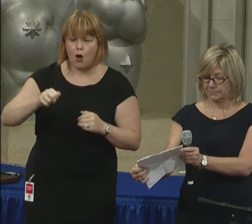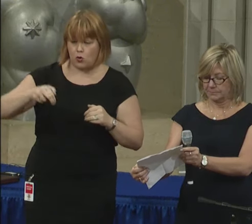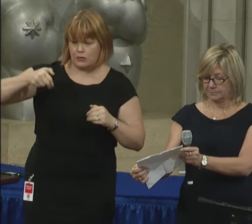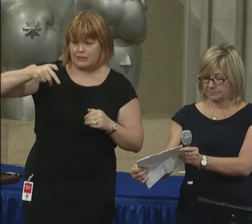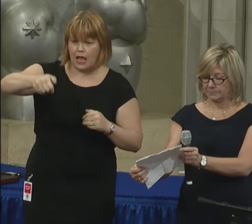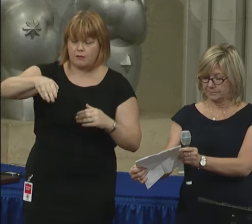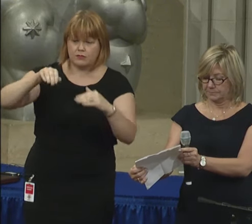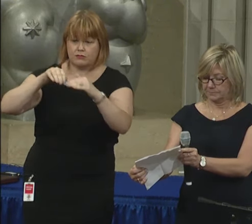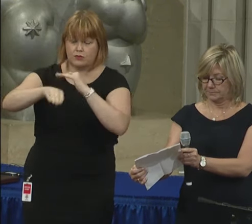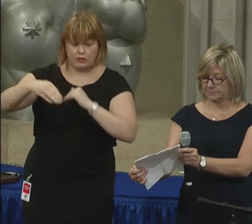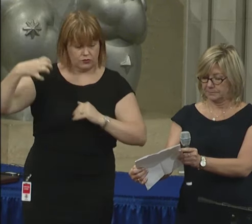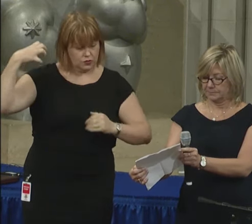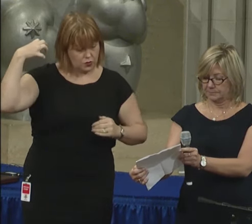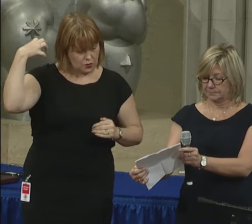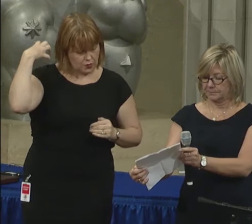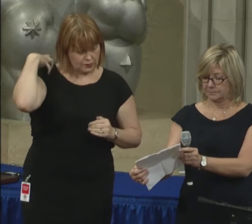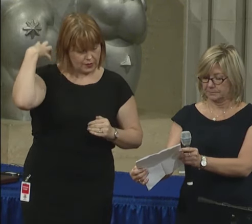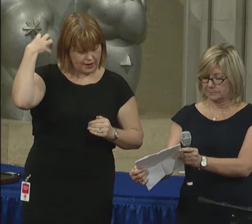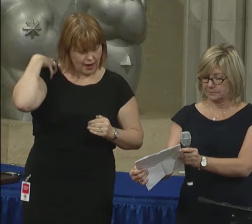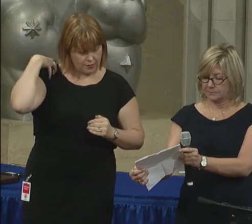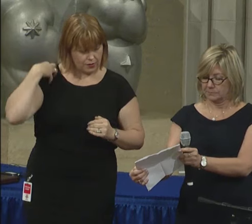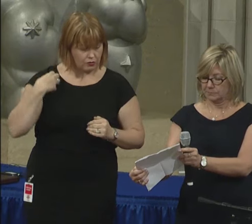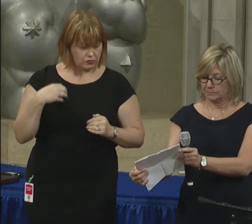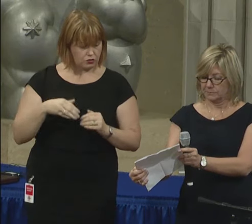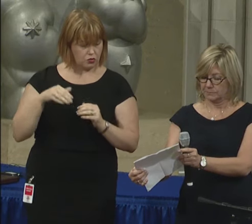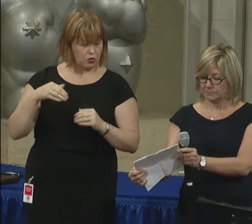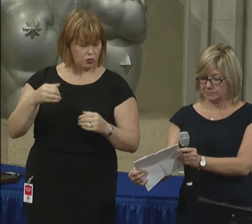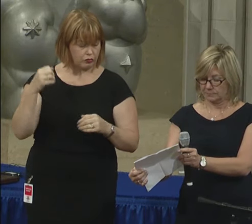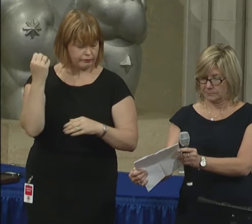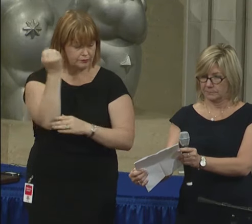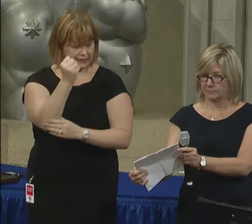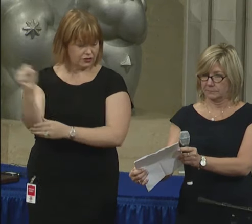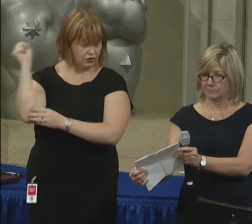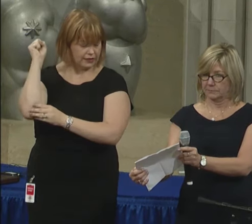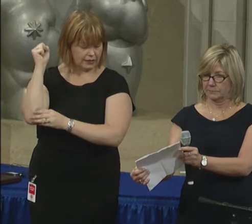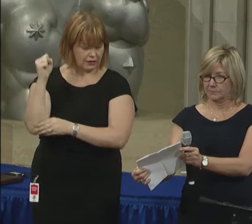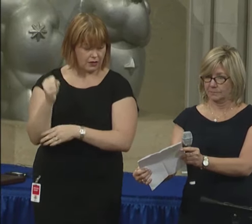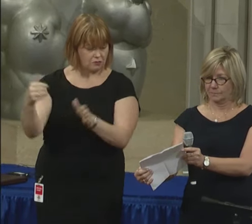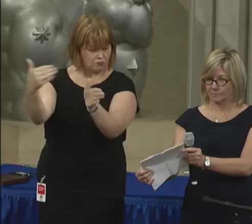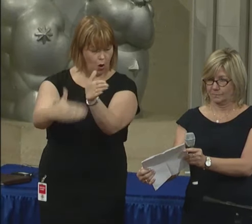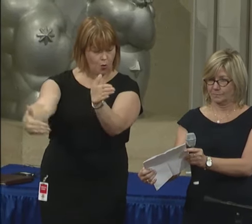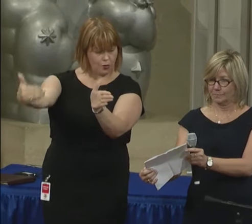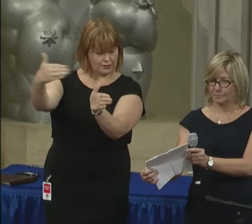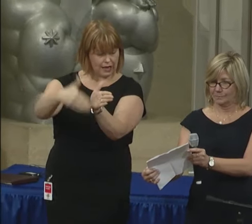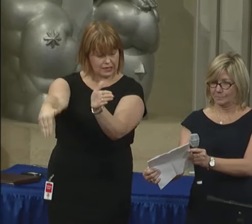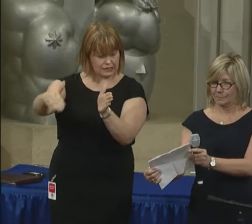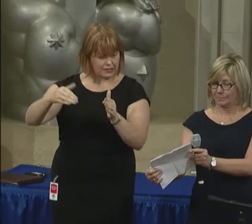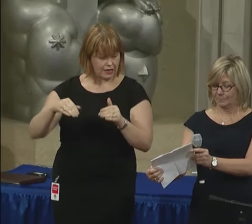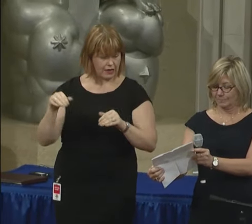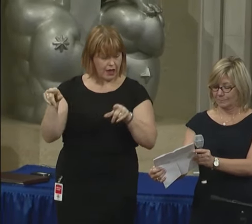PETITIONING, PROTESTING, AND QUESTIONING,